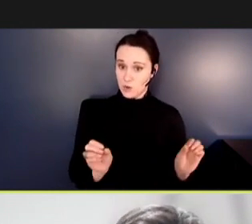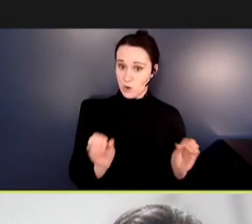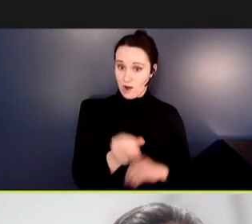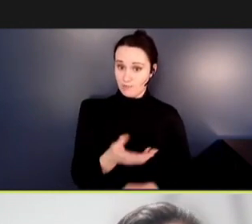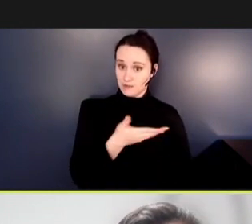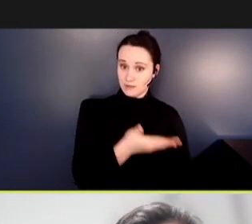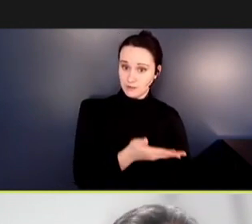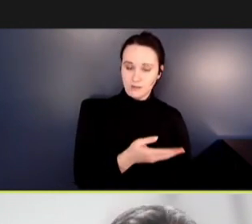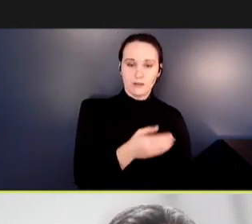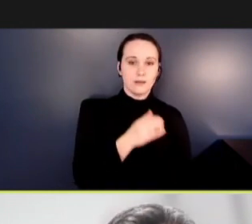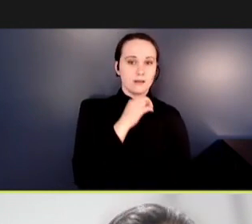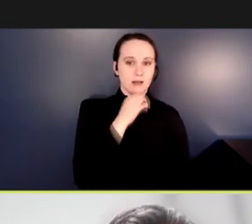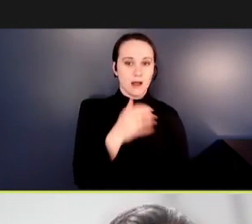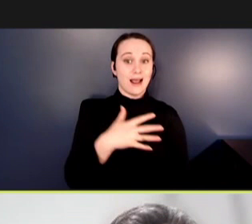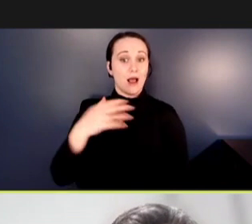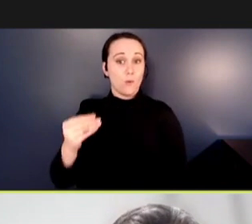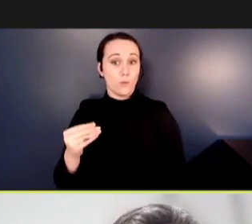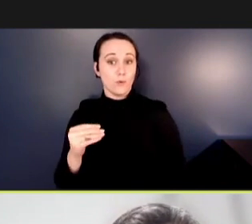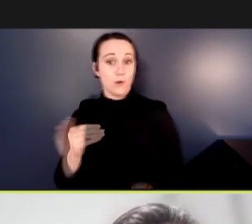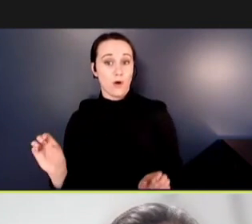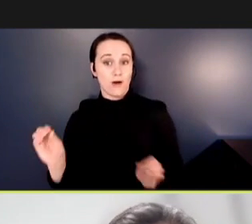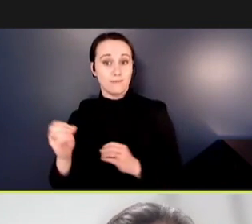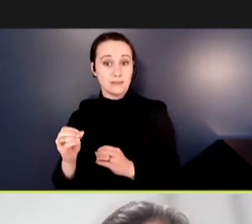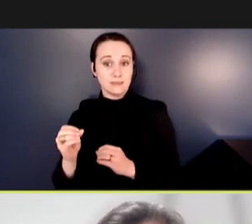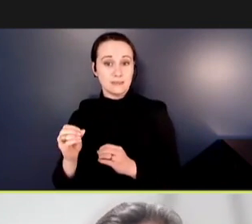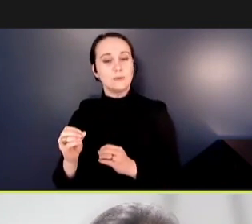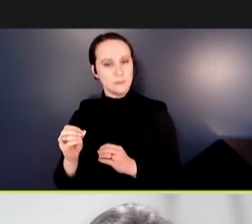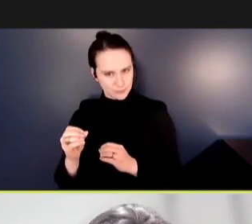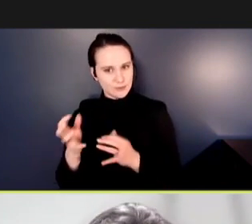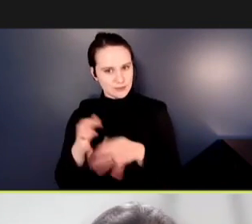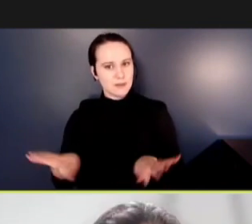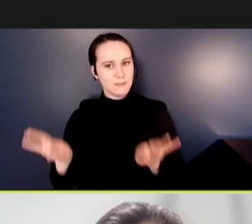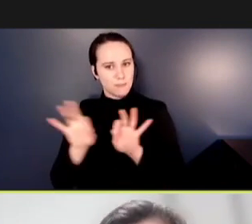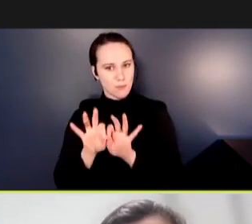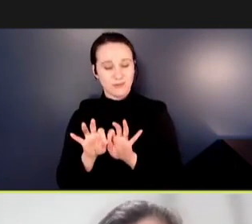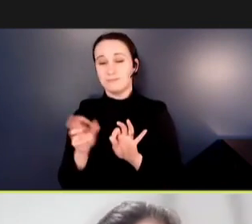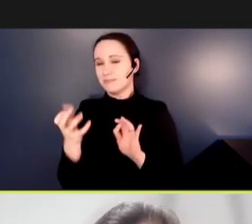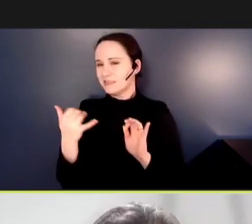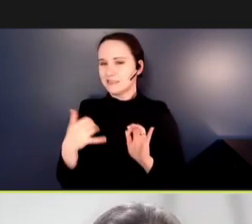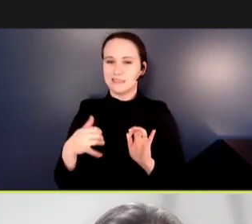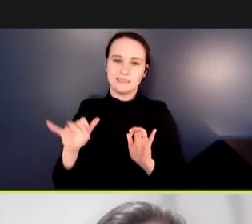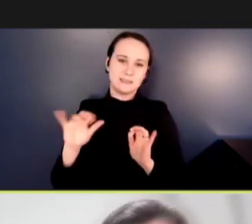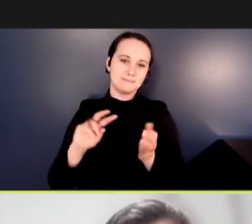of the office is very important whenever possible but that involve infrastructure